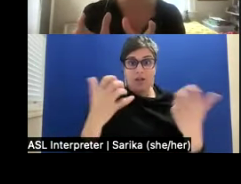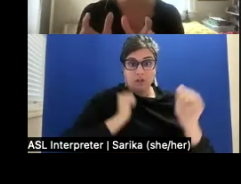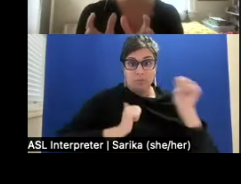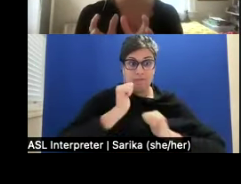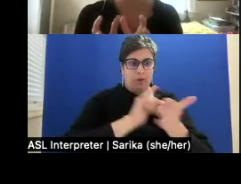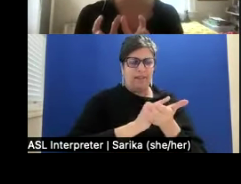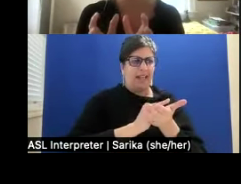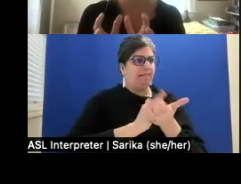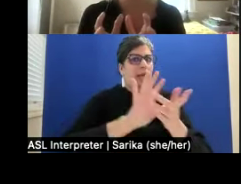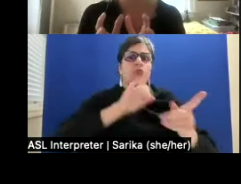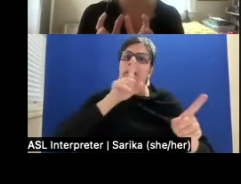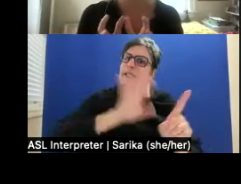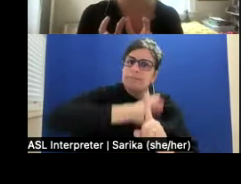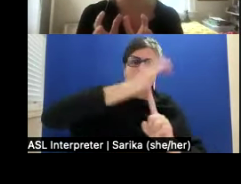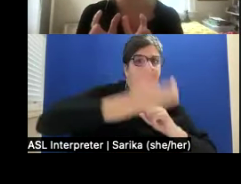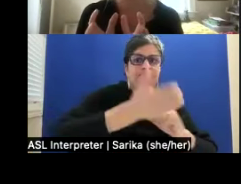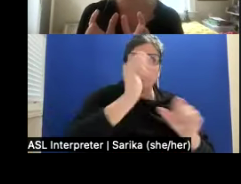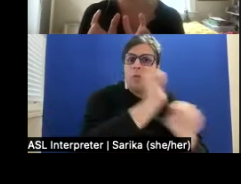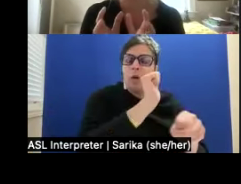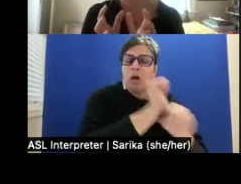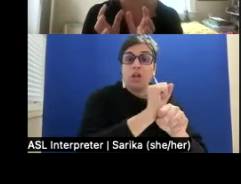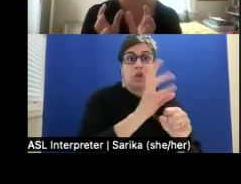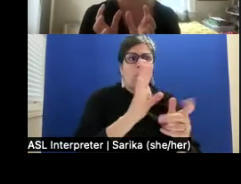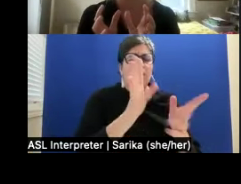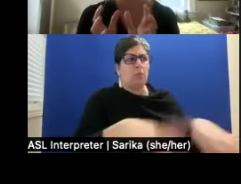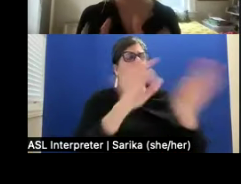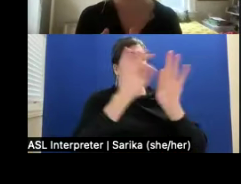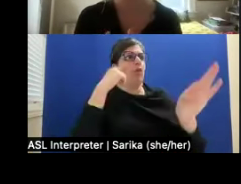And so it was very important to me that therefore the performances be free.